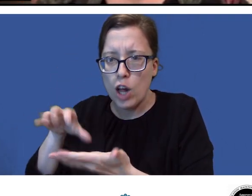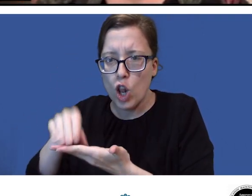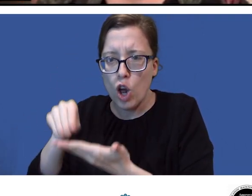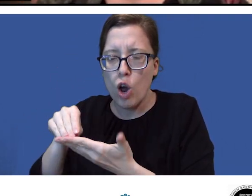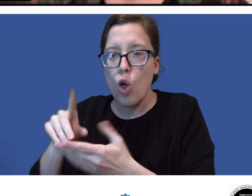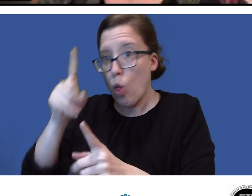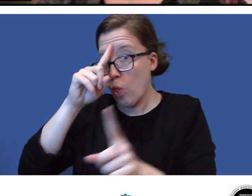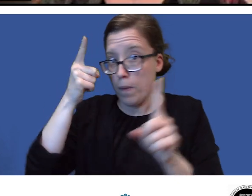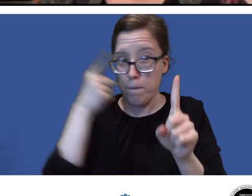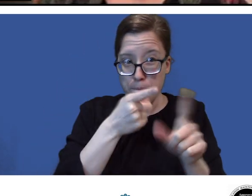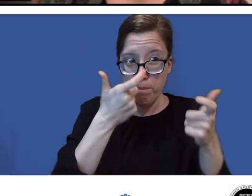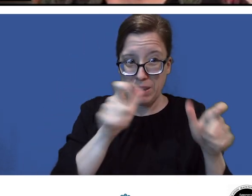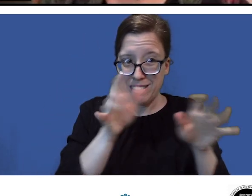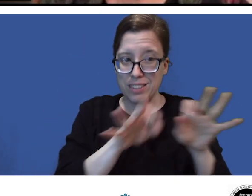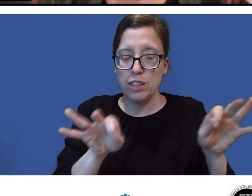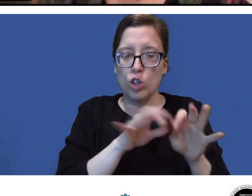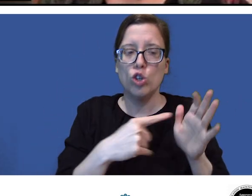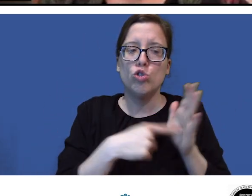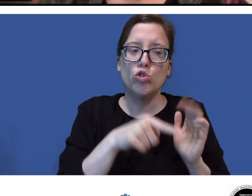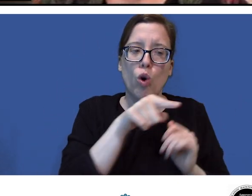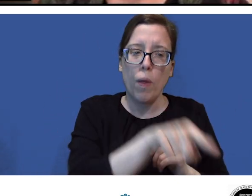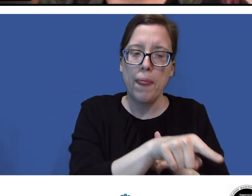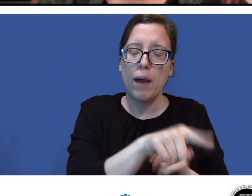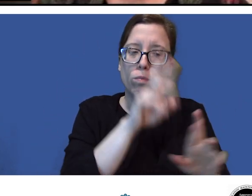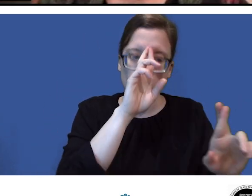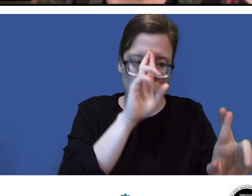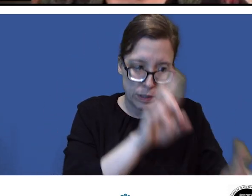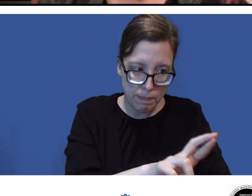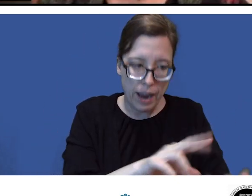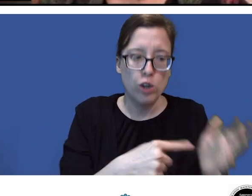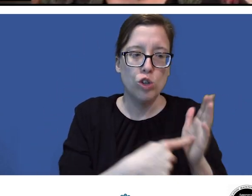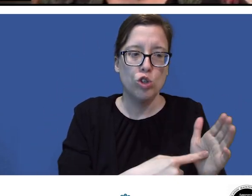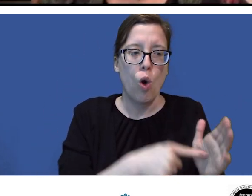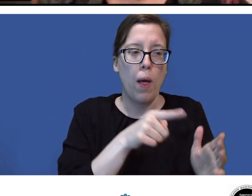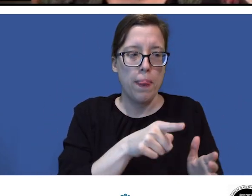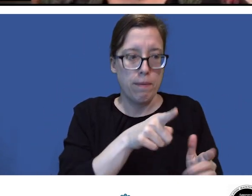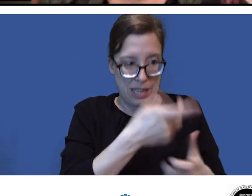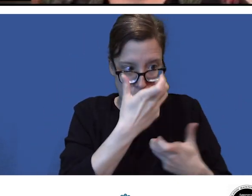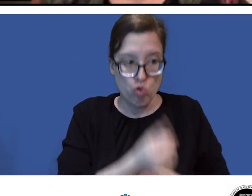And you are teaching so many valuable lessons if you respect that child or that young adult.